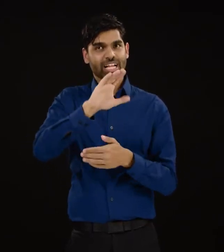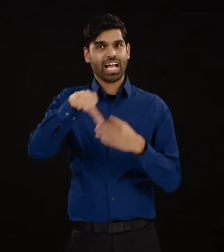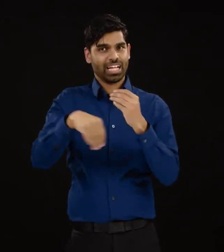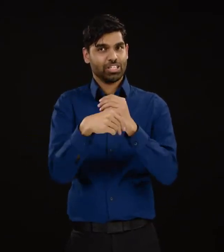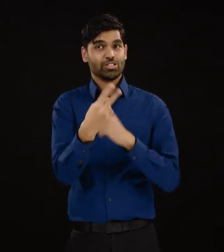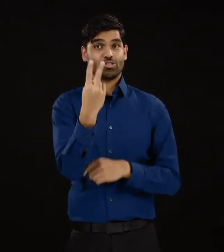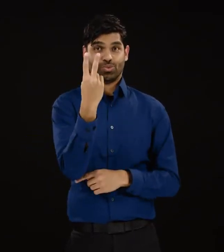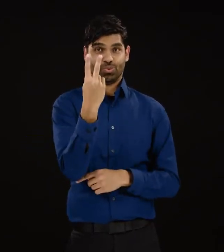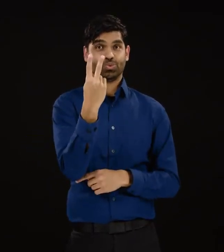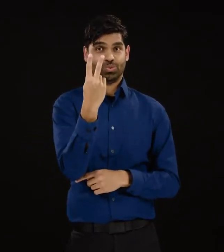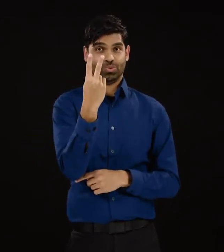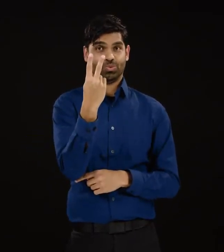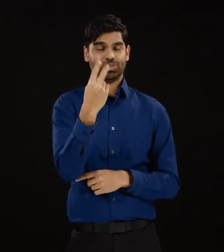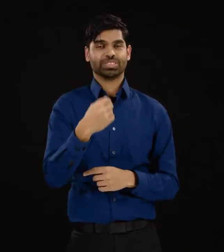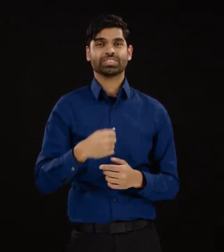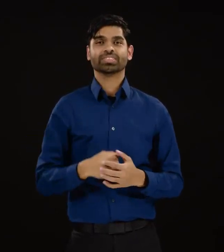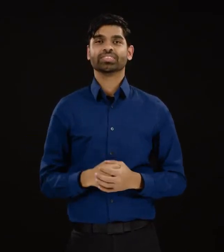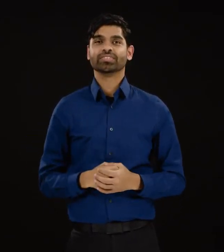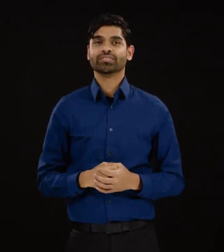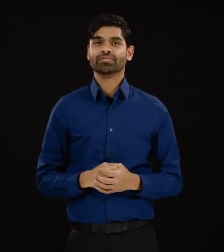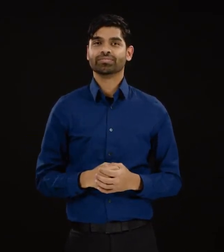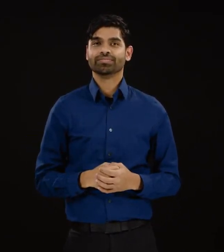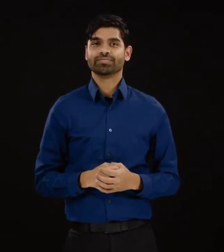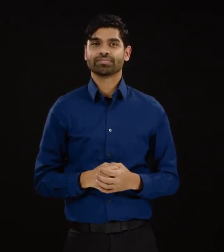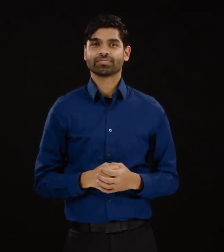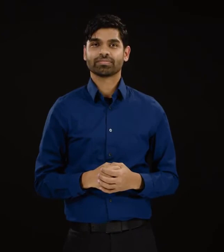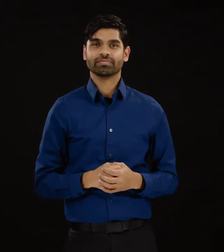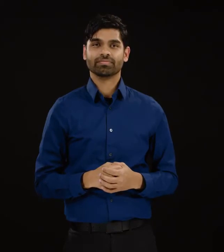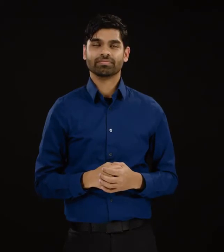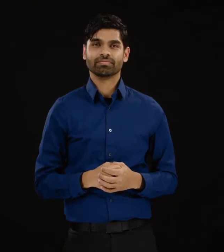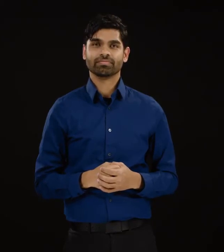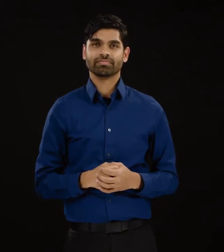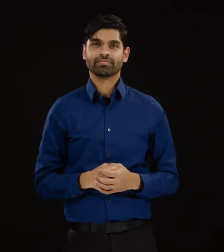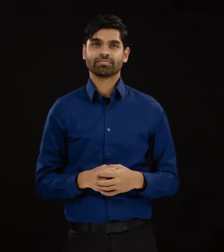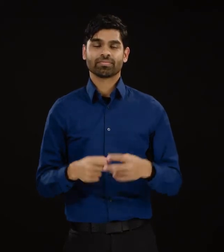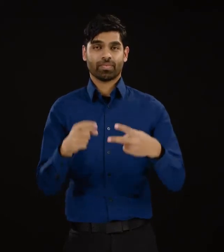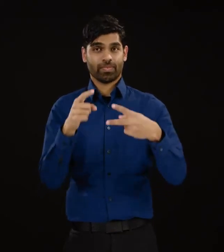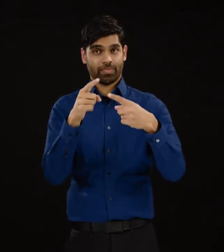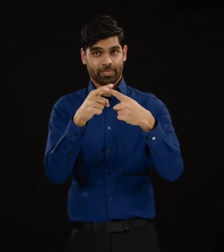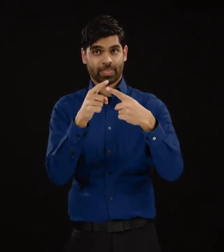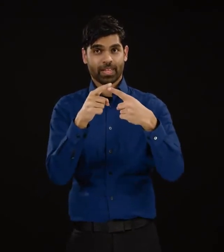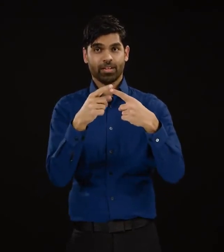fair use policy, and Critical Information Summary in plain language.